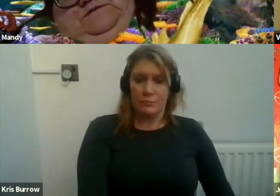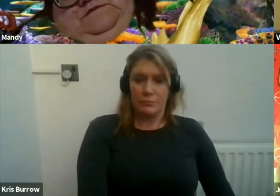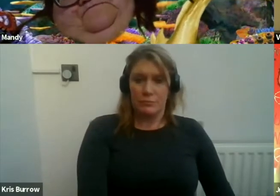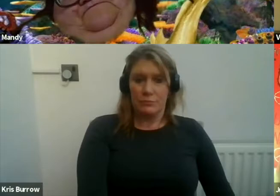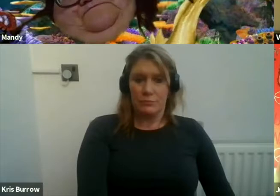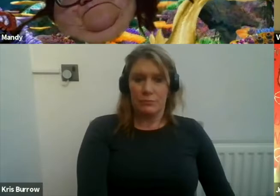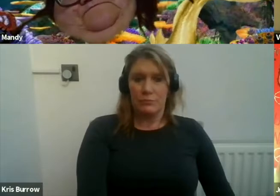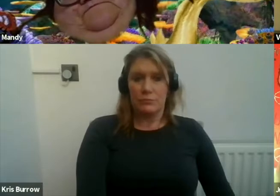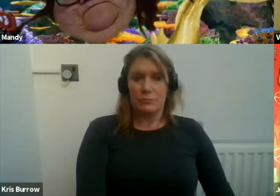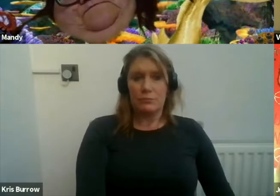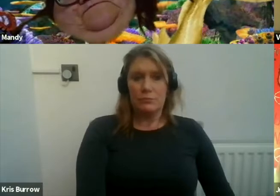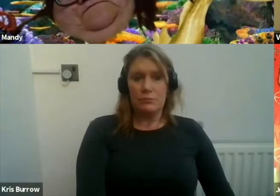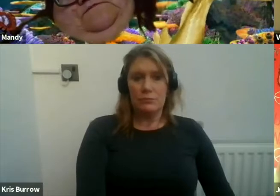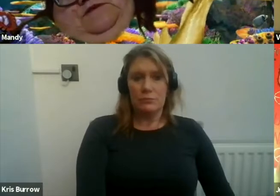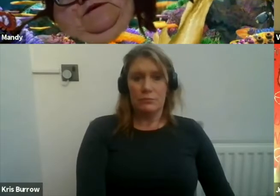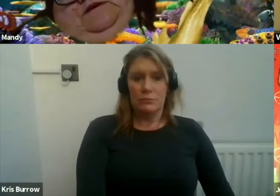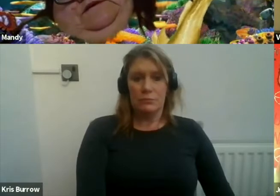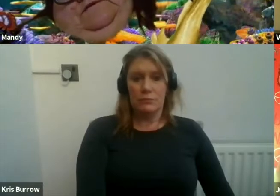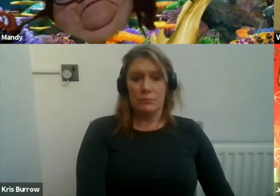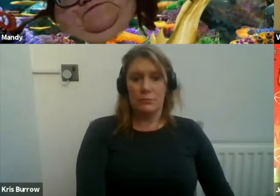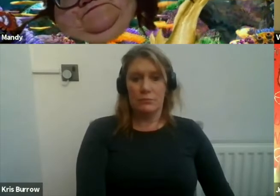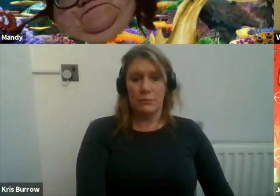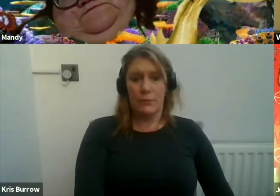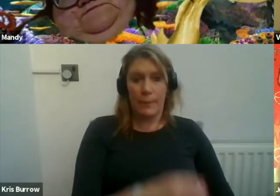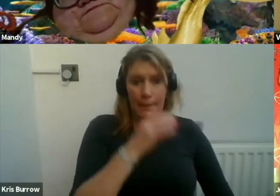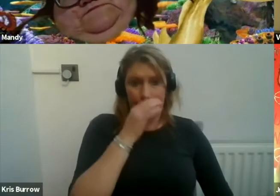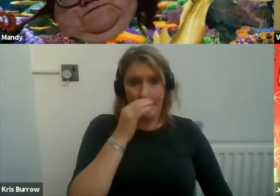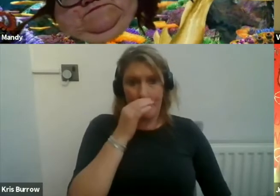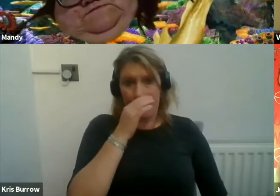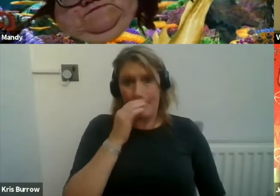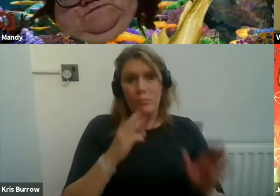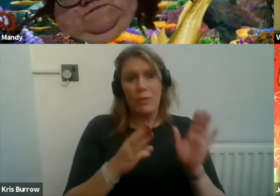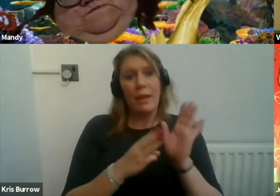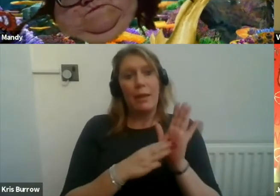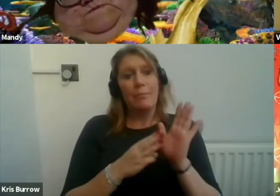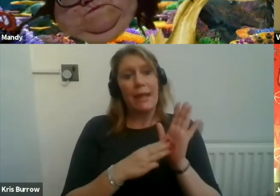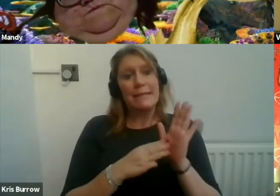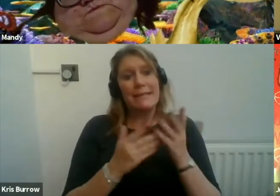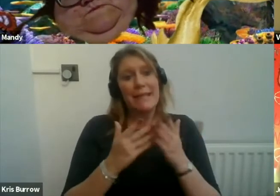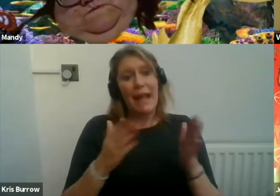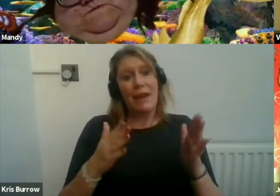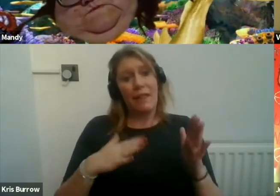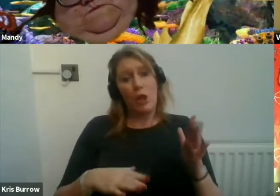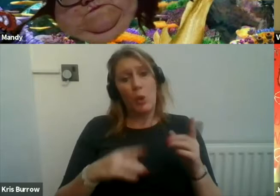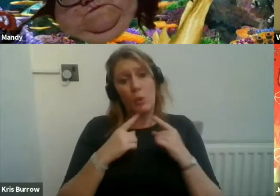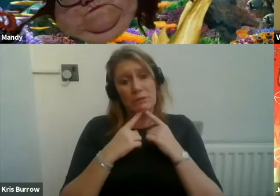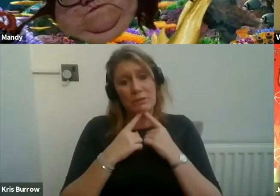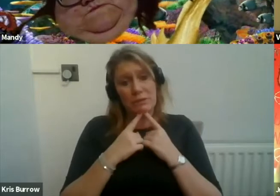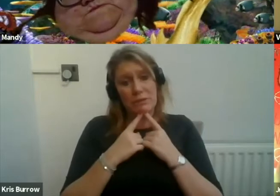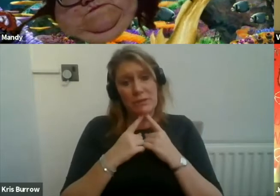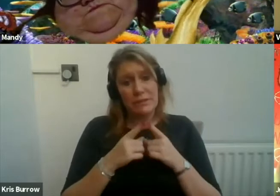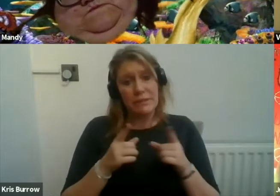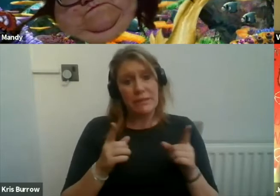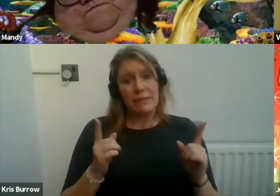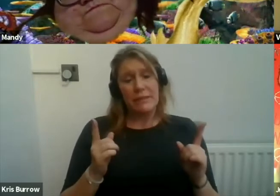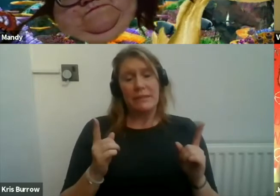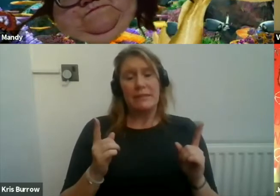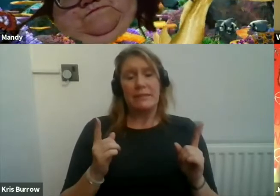until this happens, Mandy, is there anything that you wanted to say to get